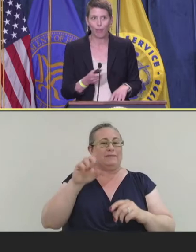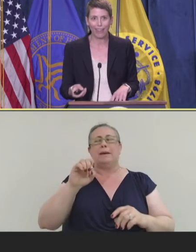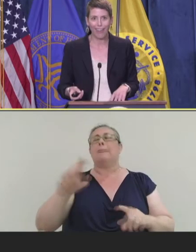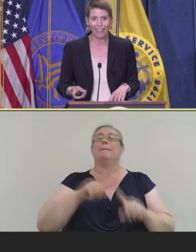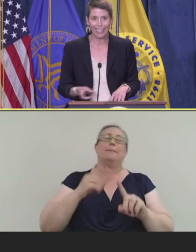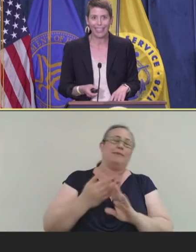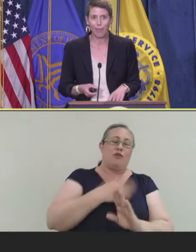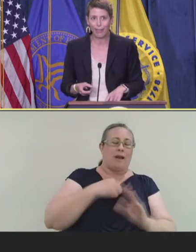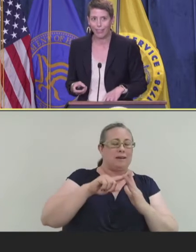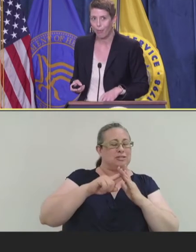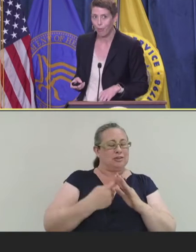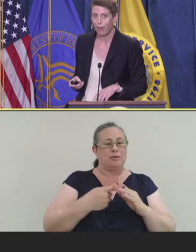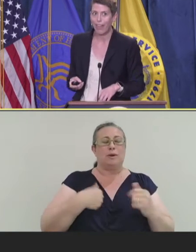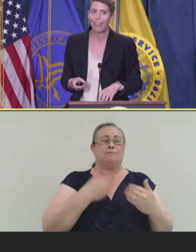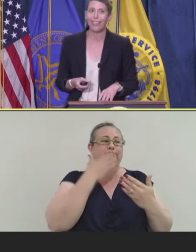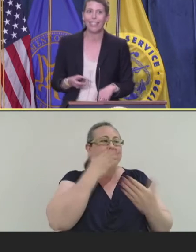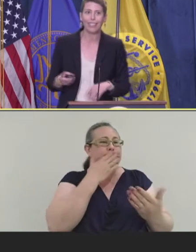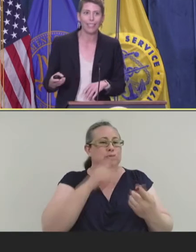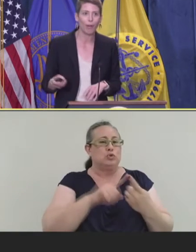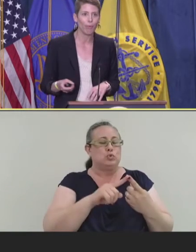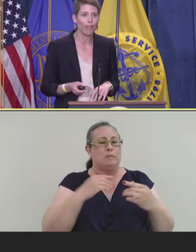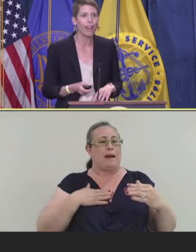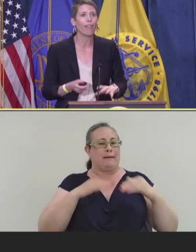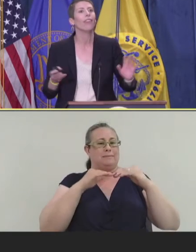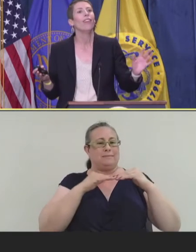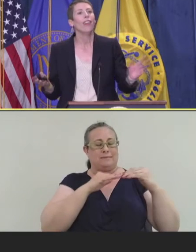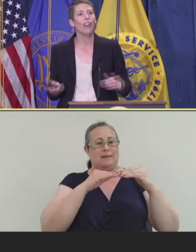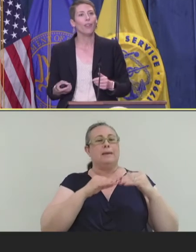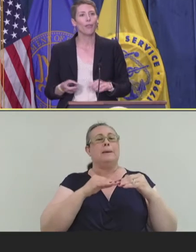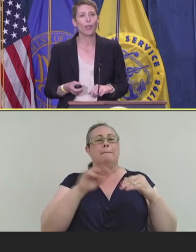my colleagues at Maryland Department of Health and D.C. Department of Health, who have worked